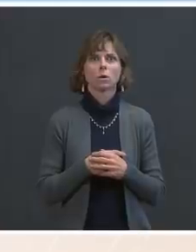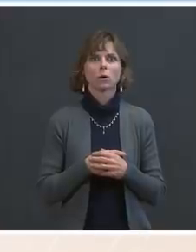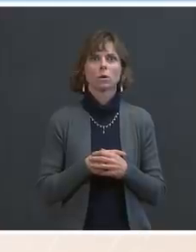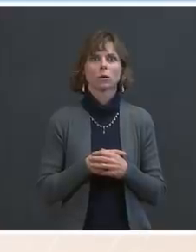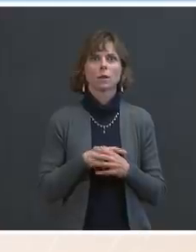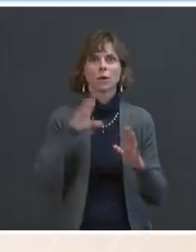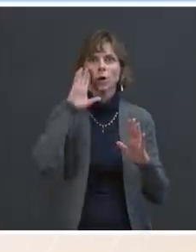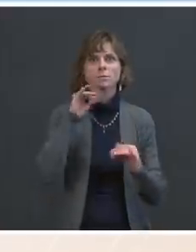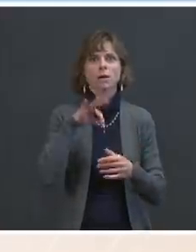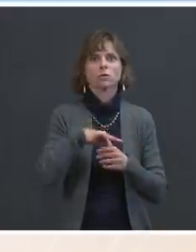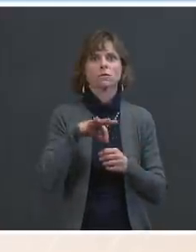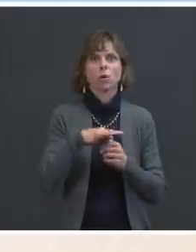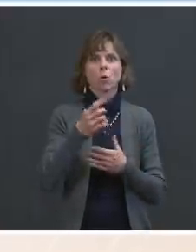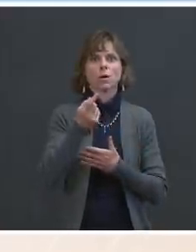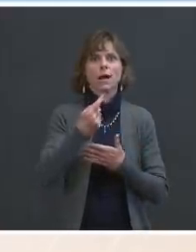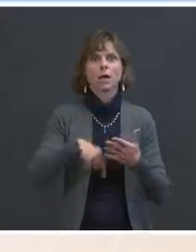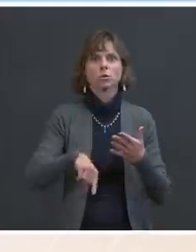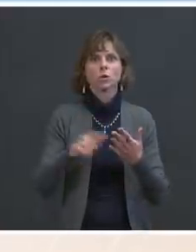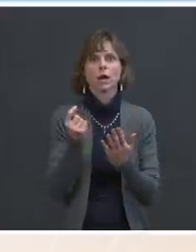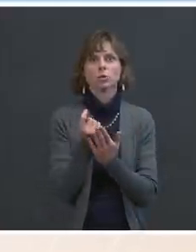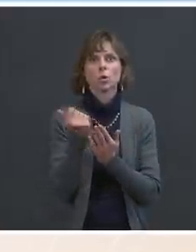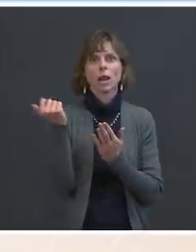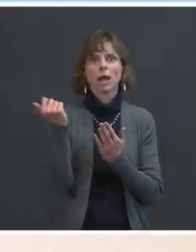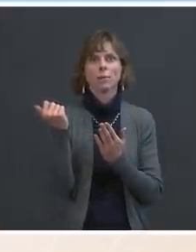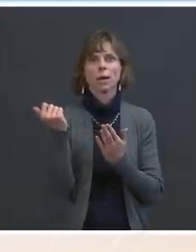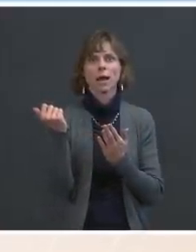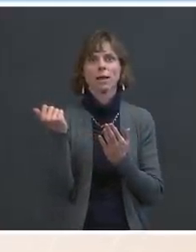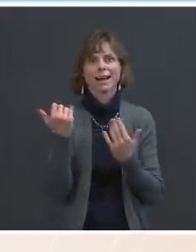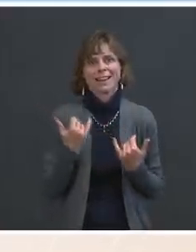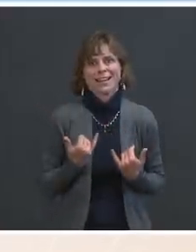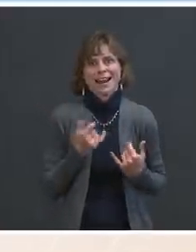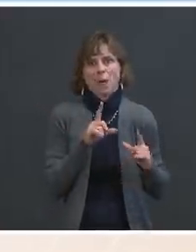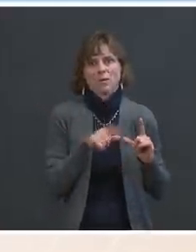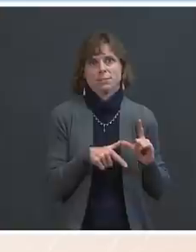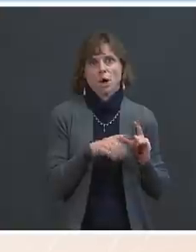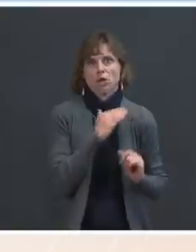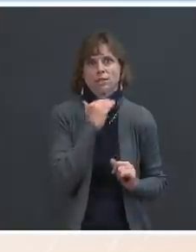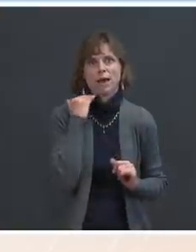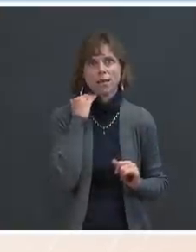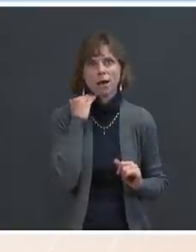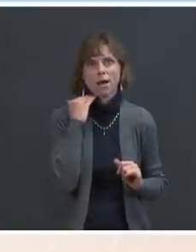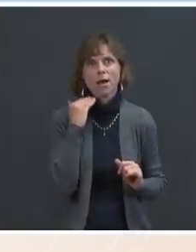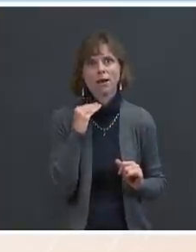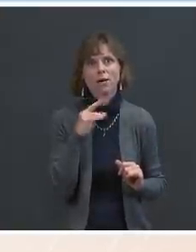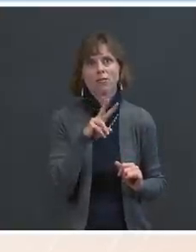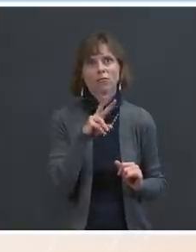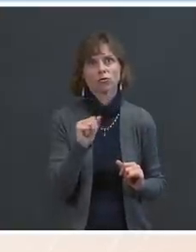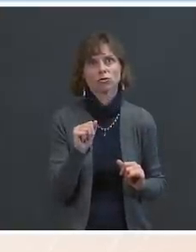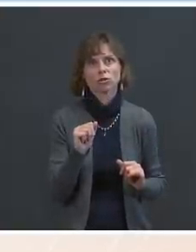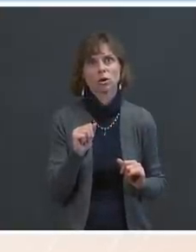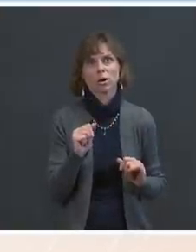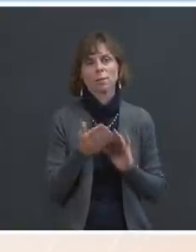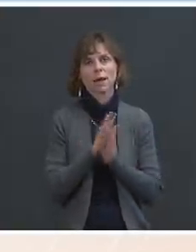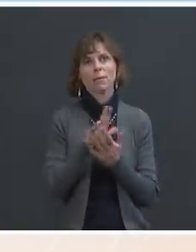on eliminating the now-expired deadline for ratification. And, of course, Virginia, last year, became the 38th state to ratify.